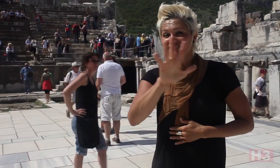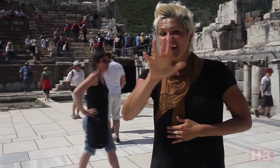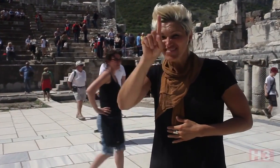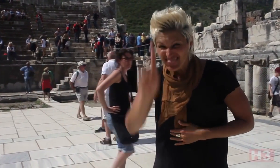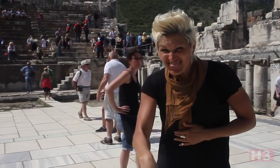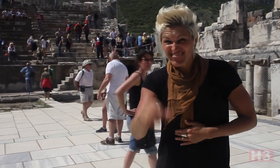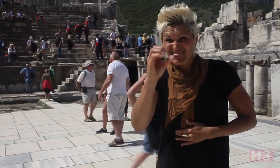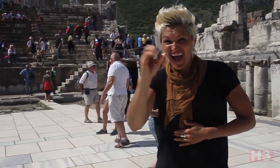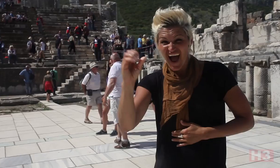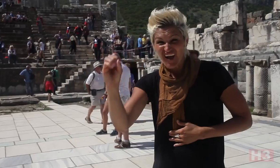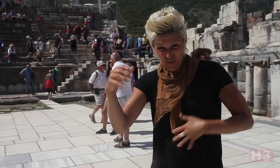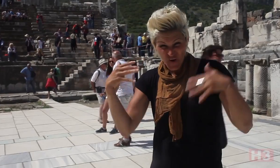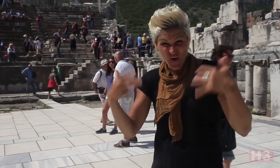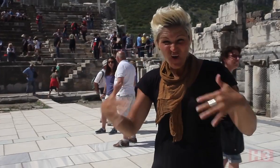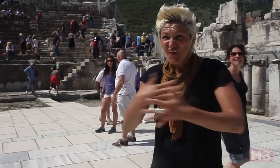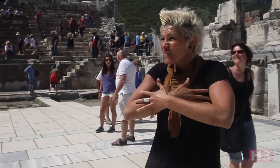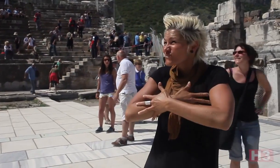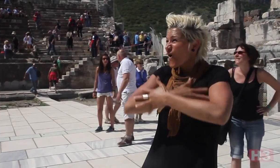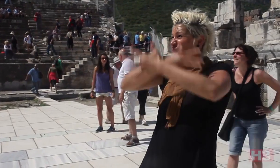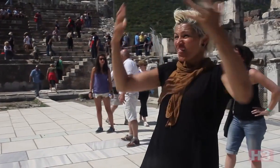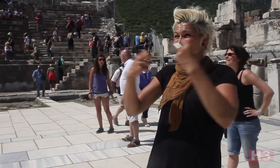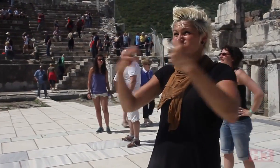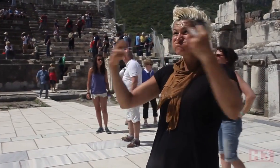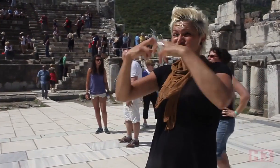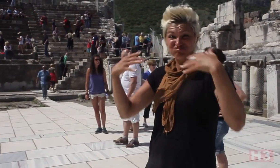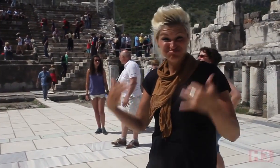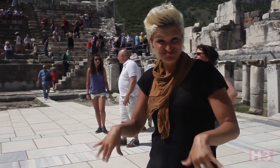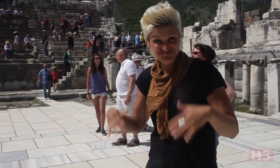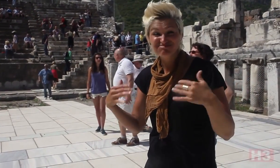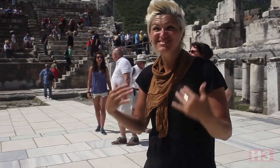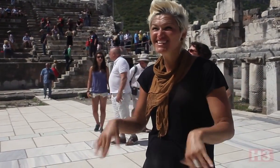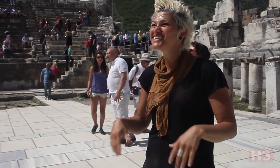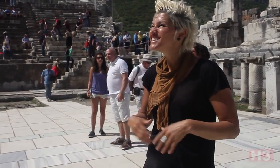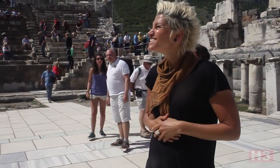It was available for 25,000 people. Wow, imagine full house!